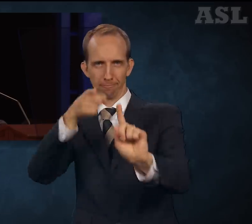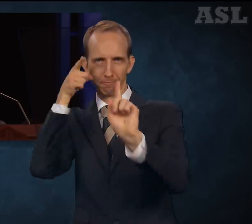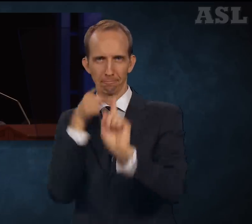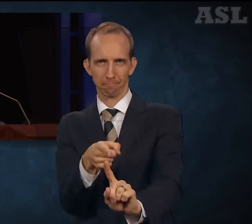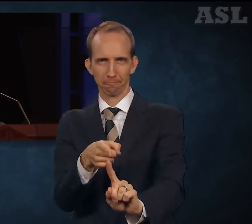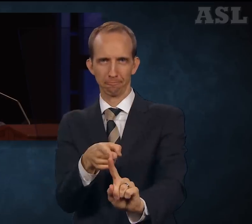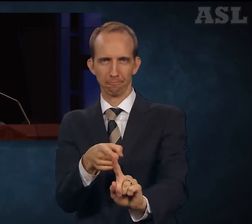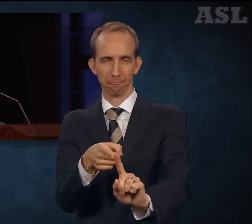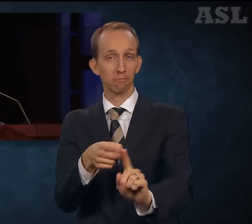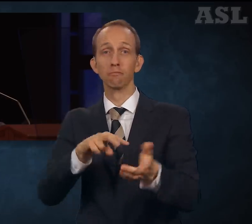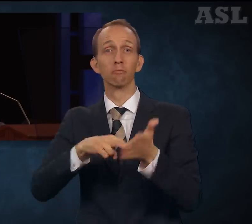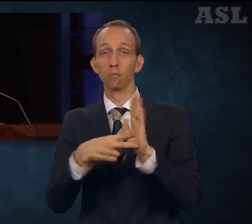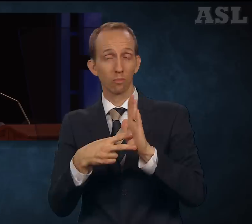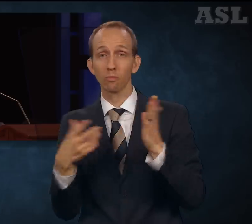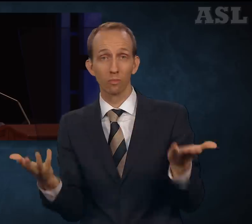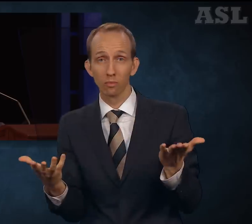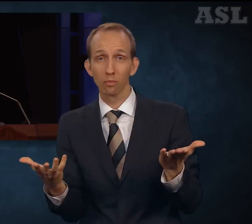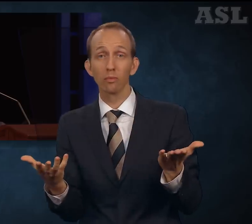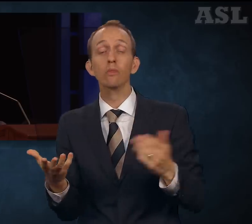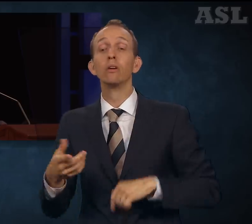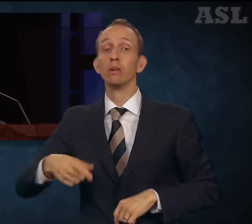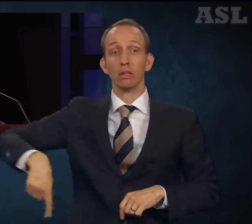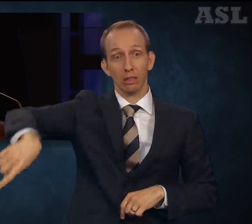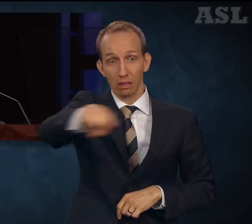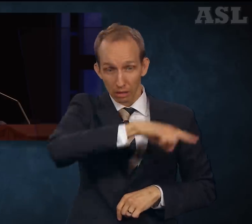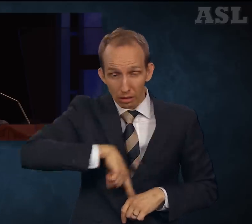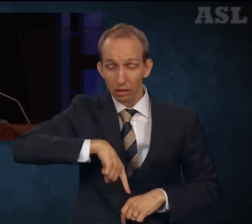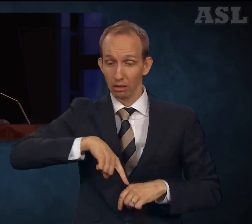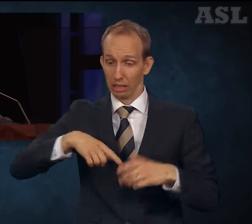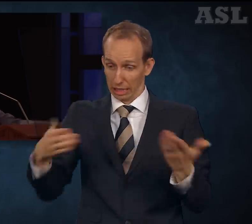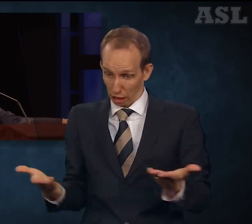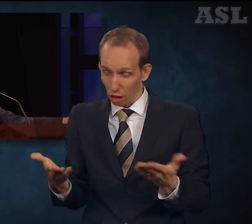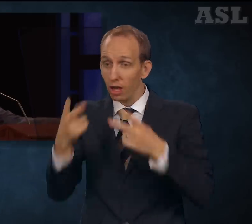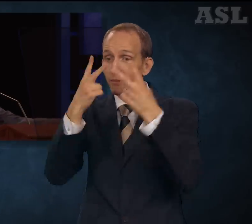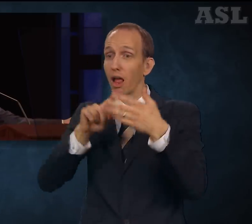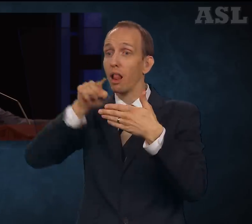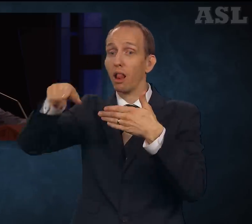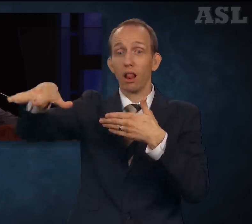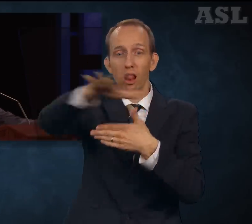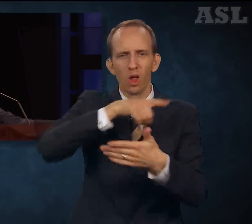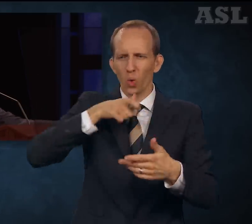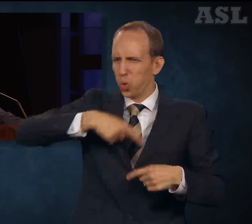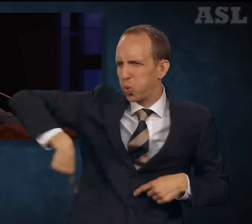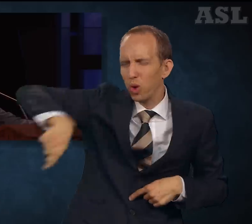TONIGHT, WE WANT YOU TO KNOW THAT THE GATHERING OF ISRAEL